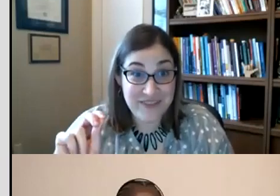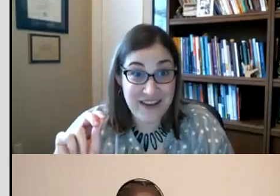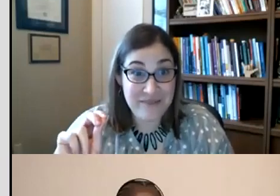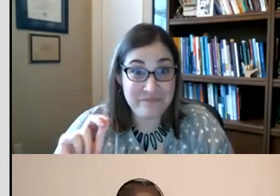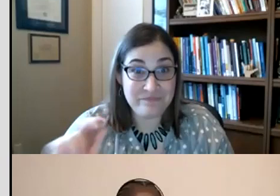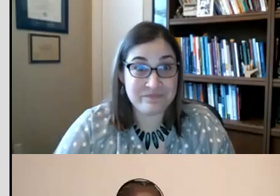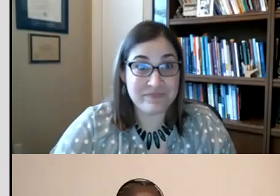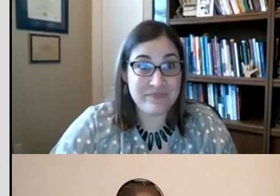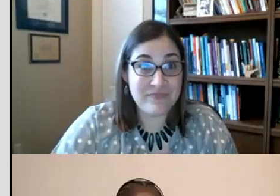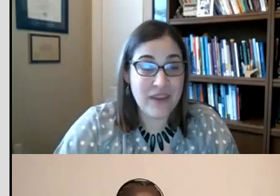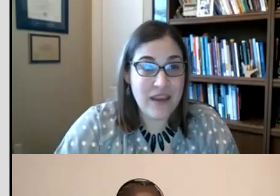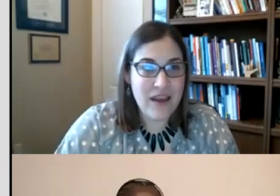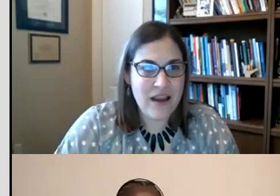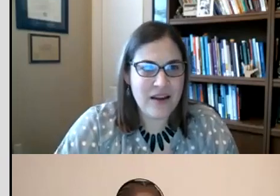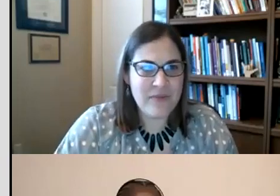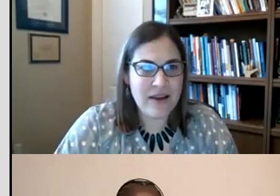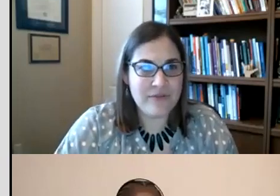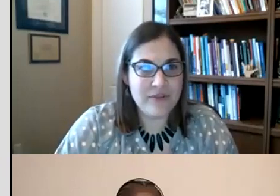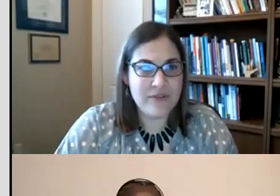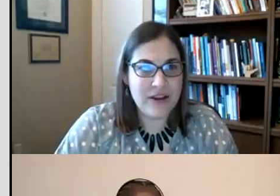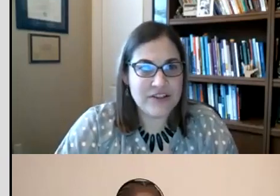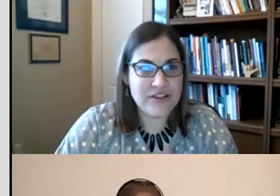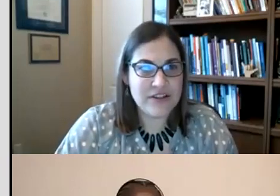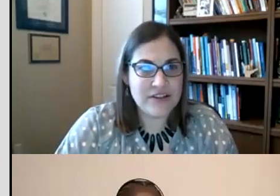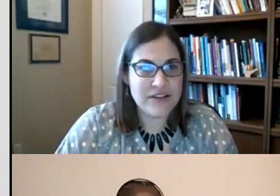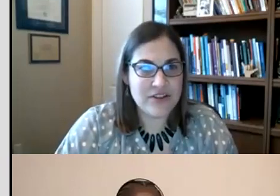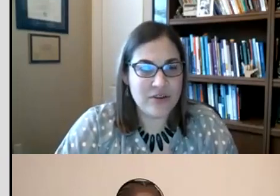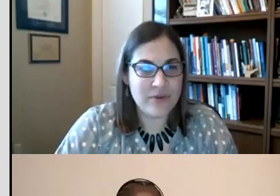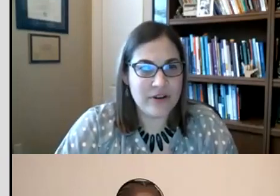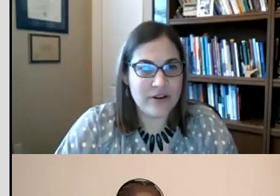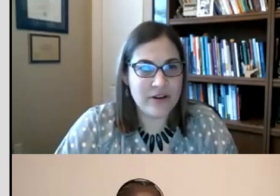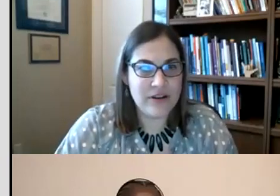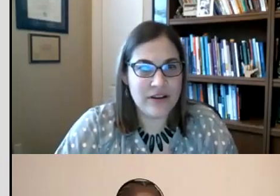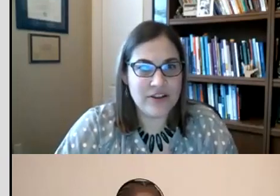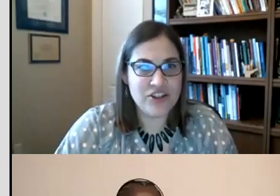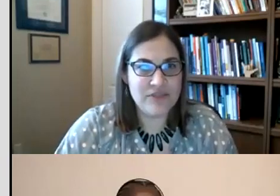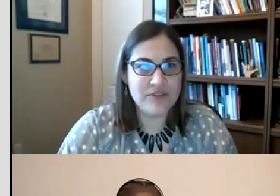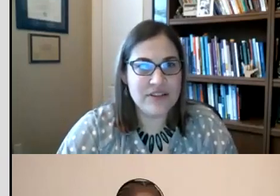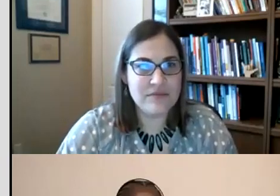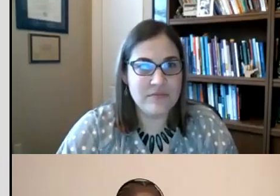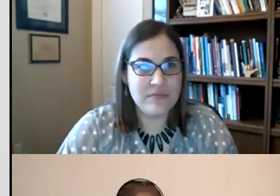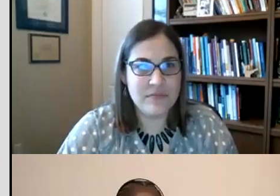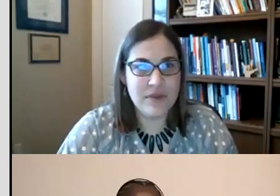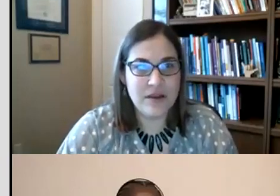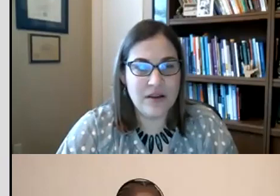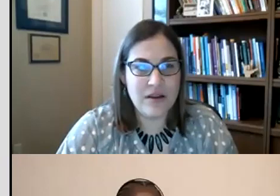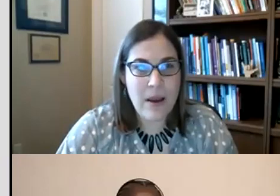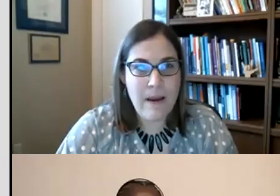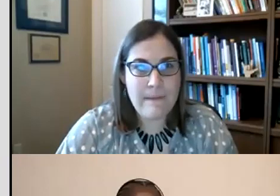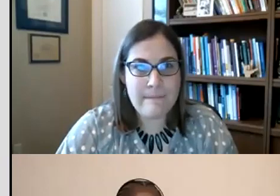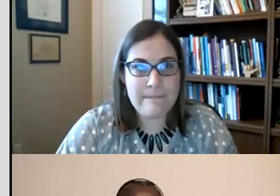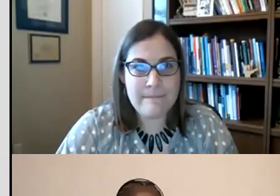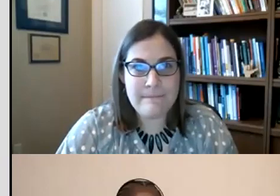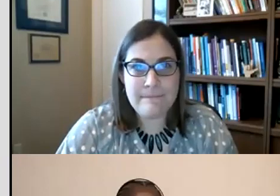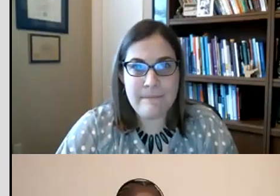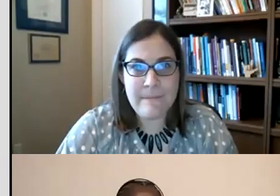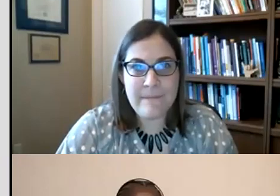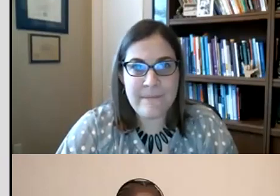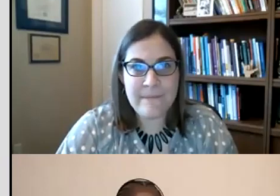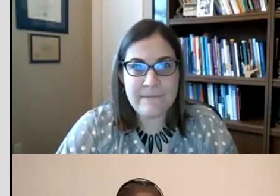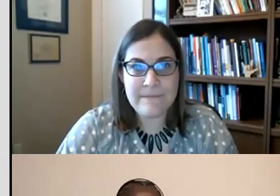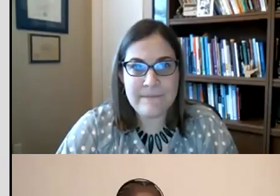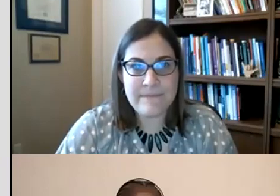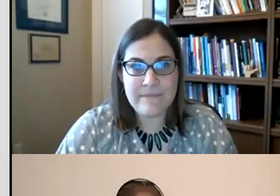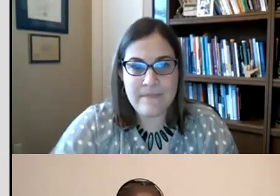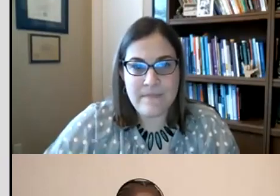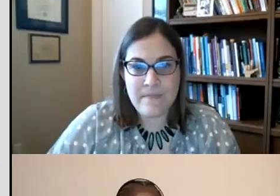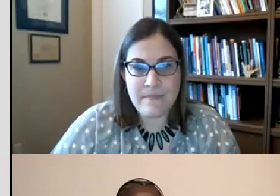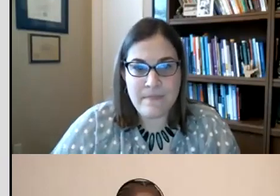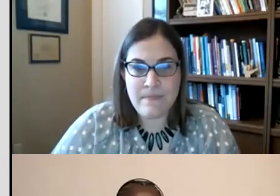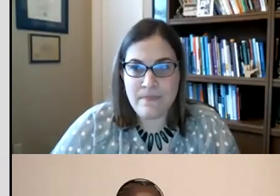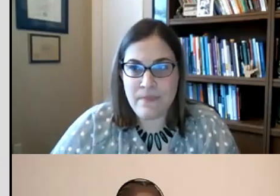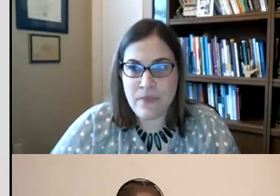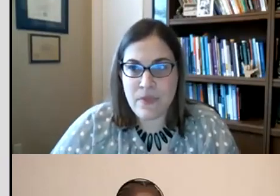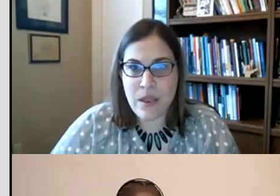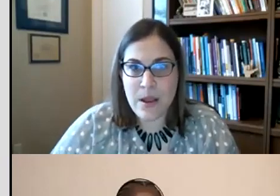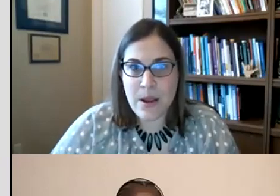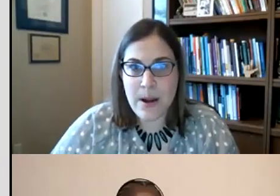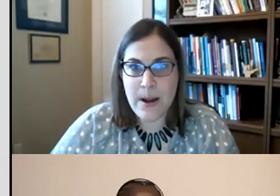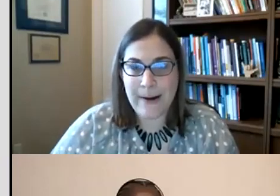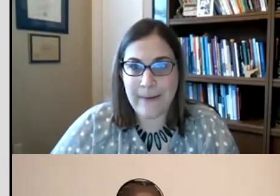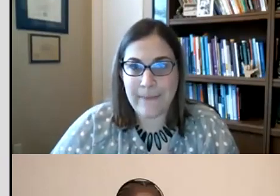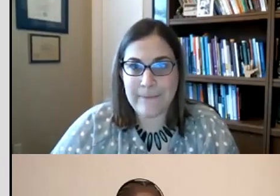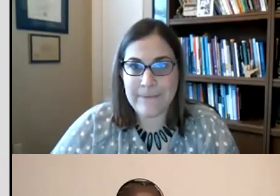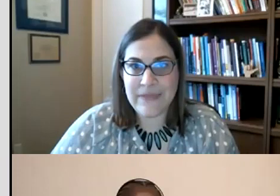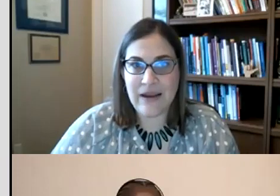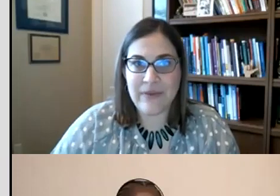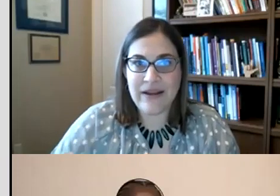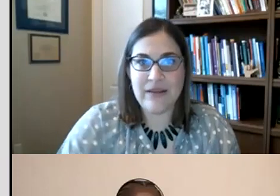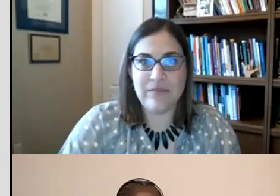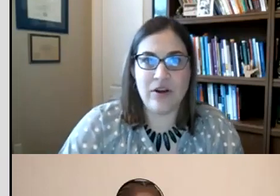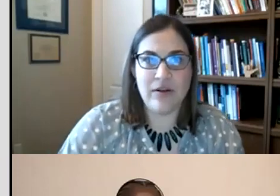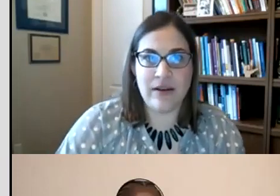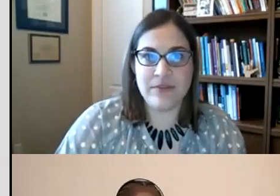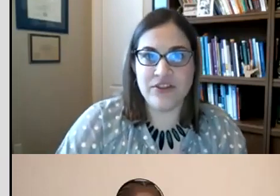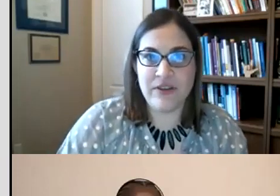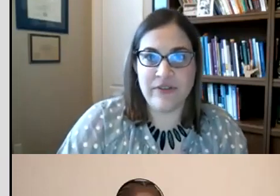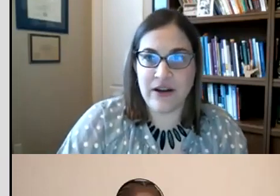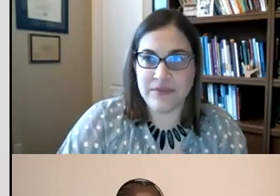I NOTICED IS THE INTERPRETER -- IS SHE FROZEN? OKAY I'M GOING TO KEEP GOING. I'M ASSUMING